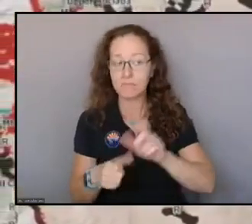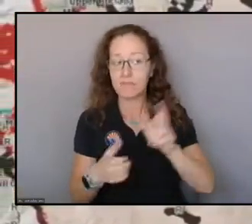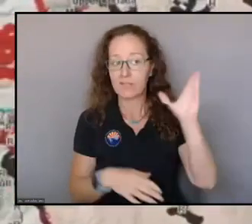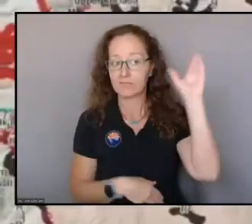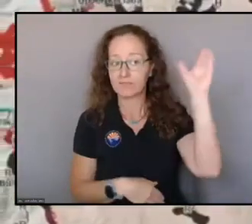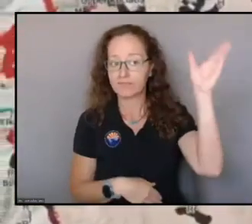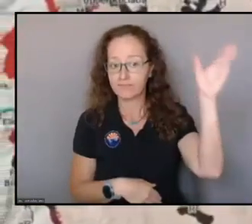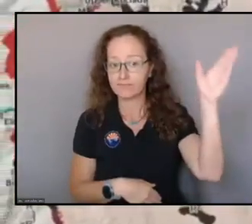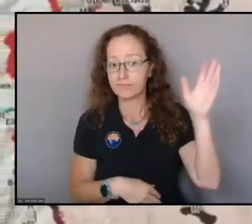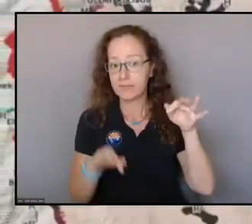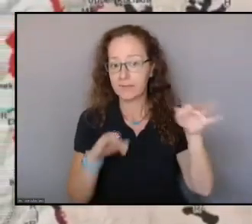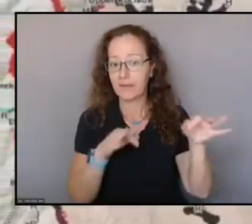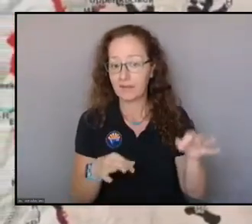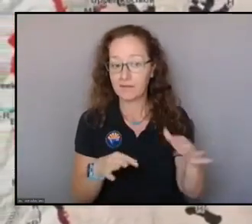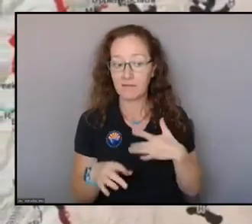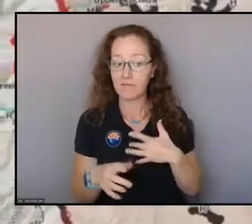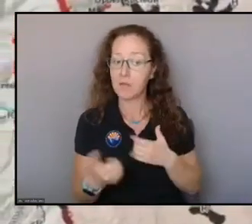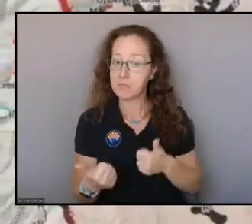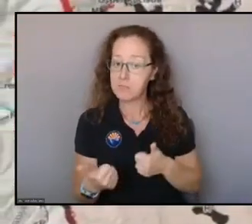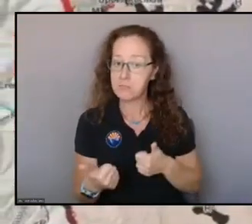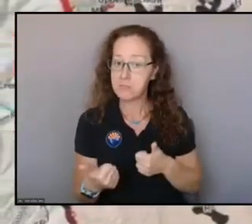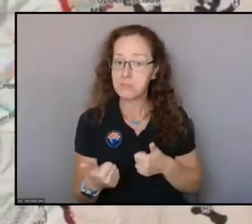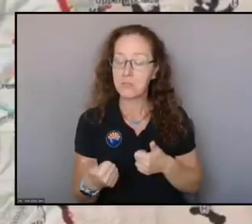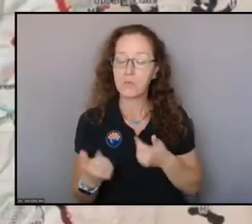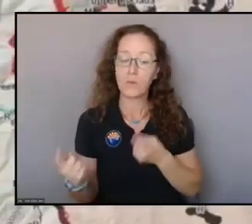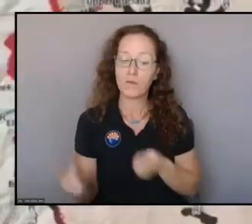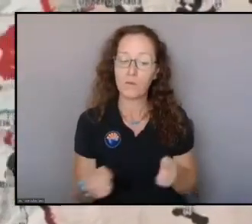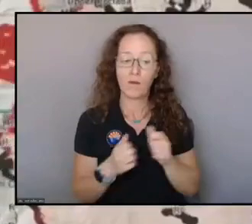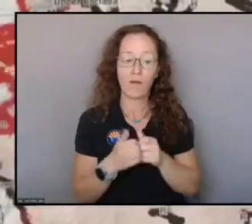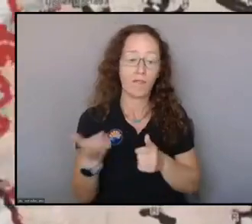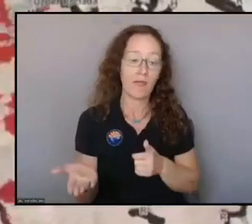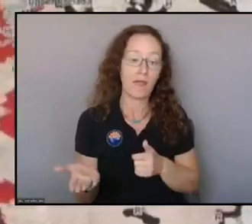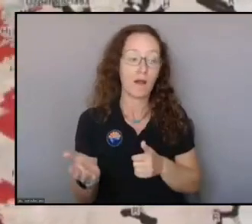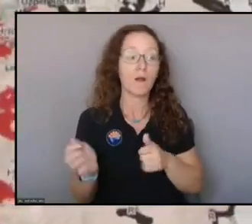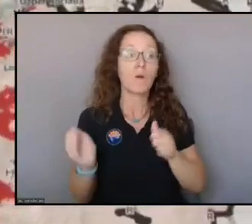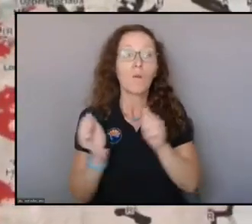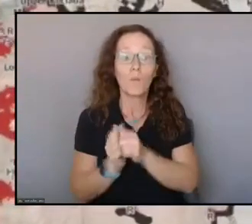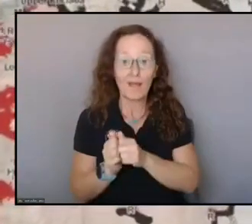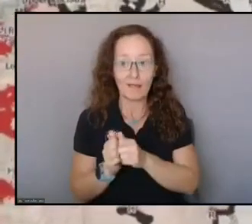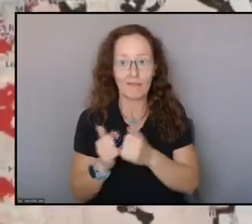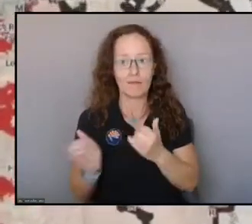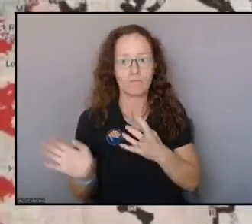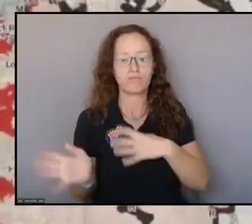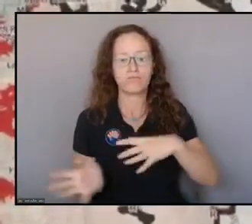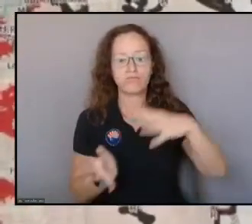AS YOU HEARD THE REPORT, THEY ARE FEELING REALLY GOOD ABOUT WHAT IS GOING ON IN THERE, EVEN WITH THE WINDS